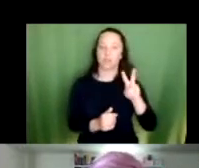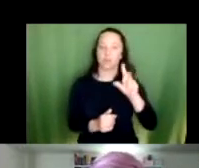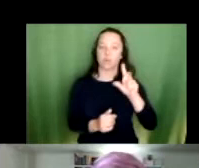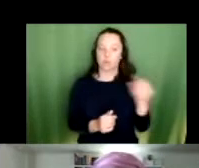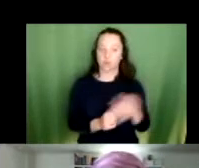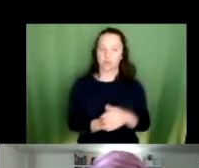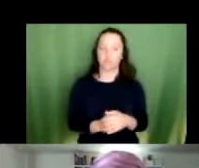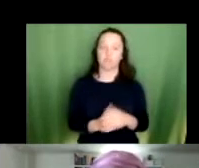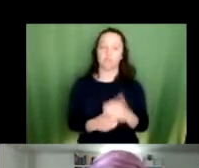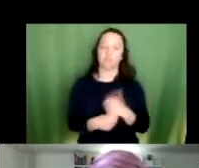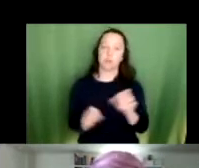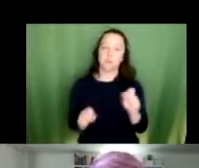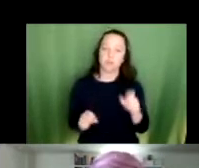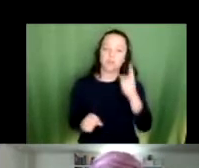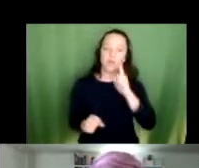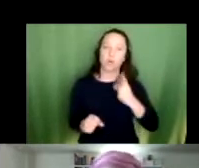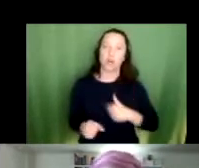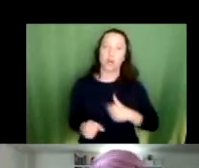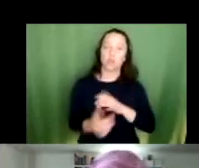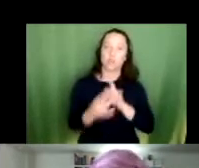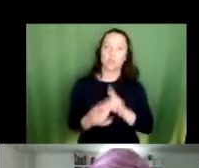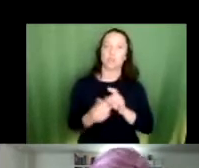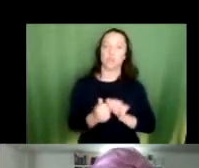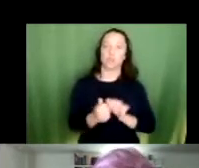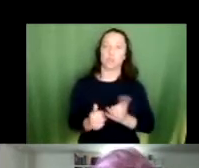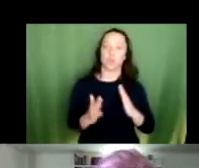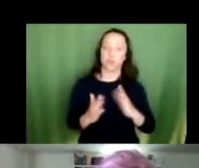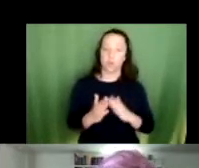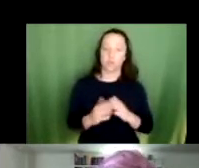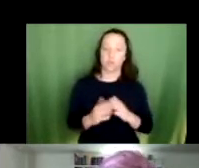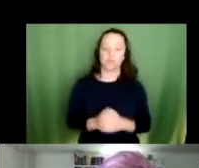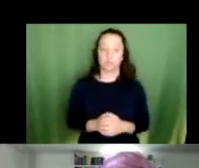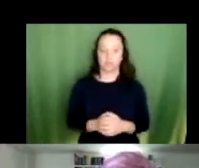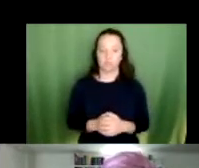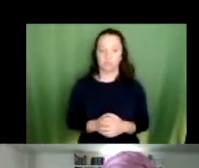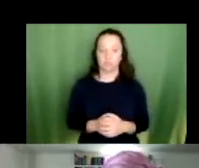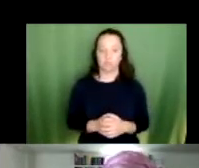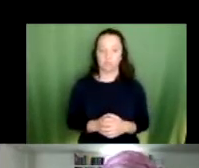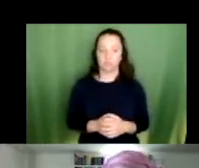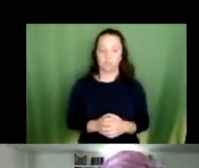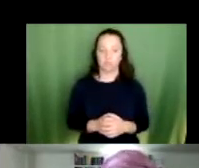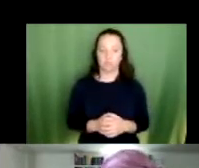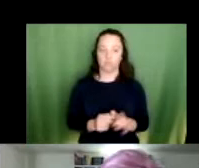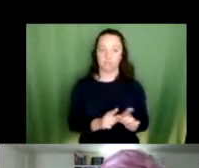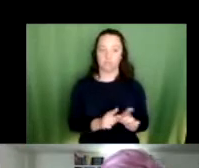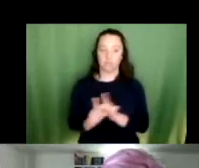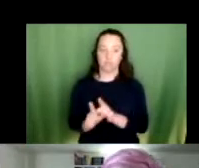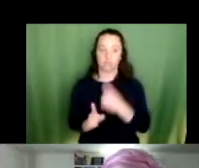reconnect with our community after many months of being away. We recently wrapped our first